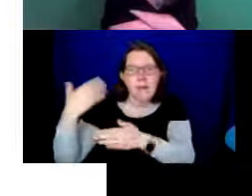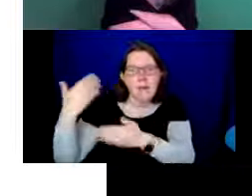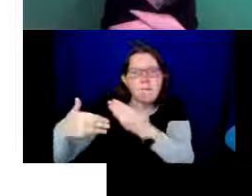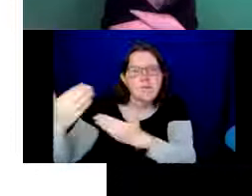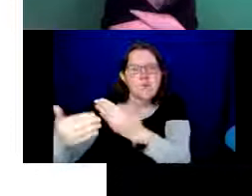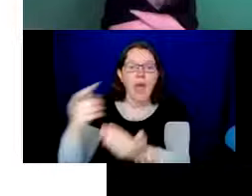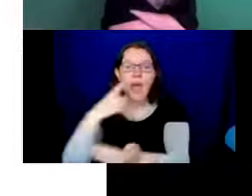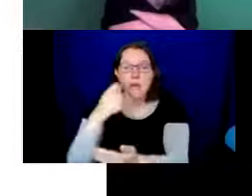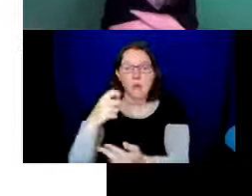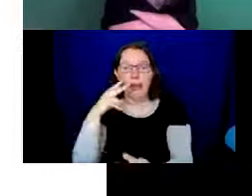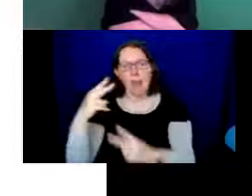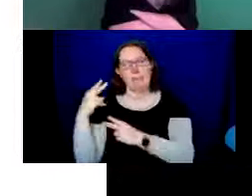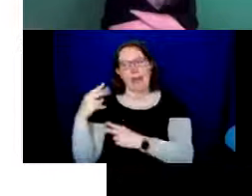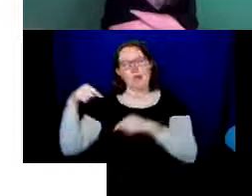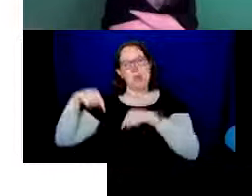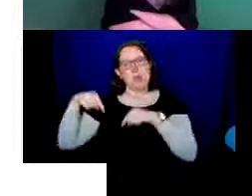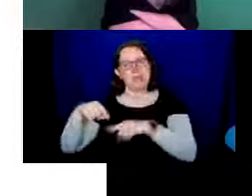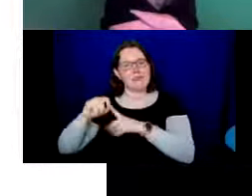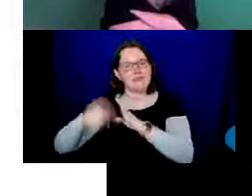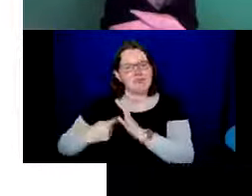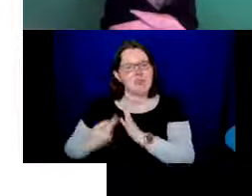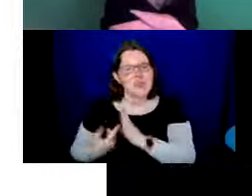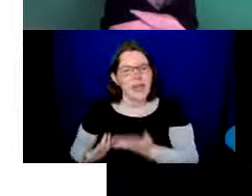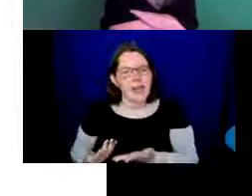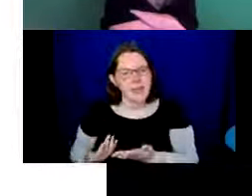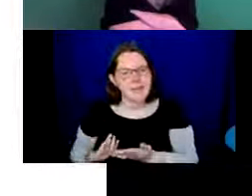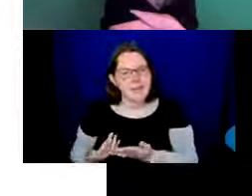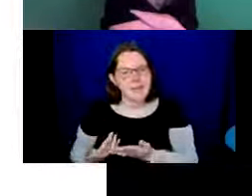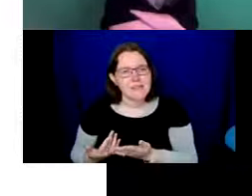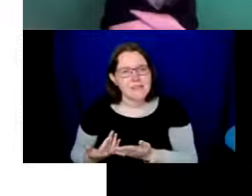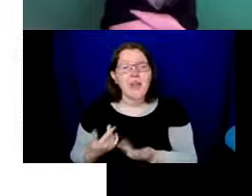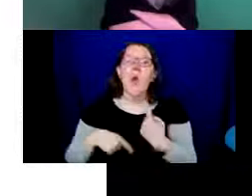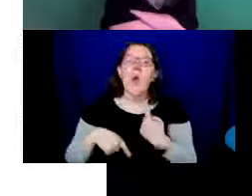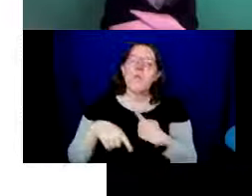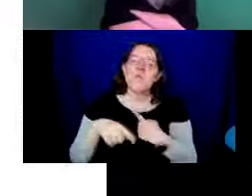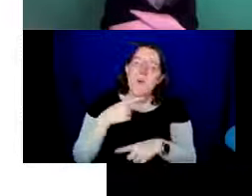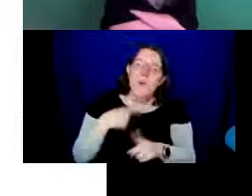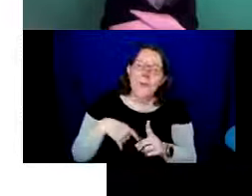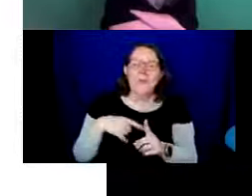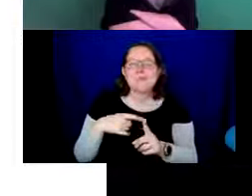but we were going to call the brochure a travel brochure because there's the galleries are spread